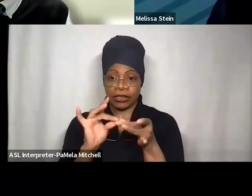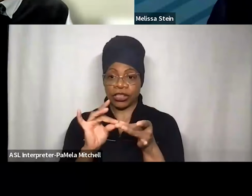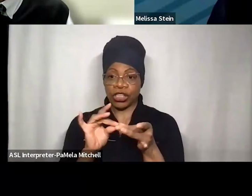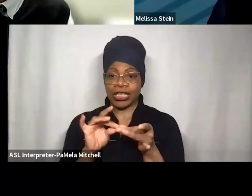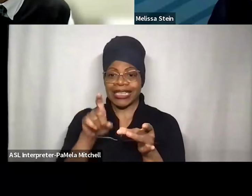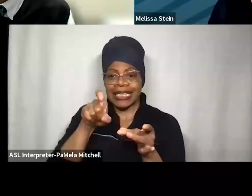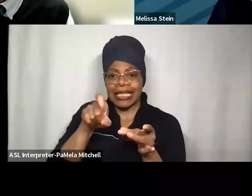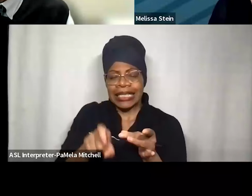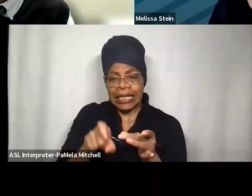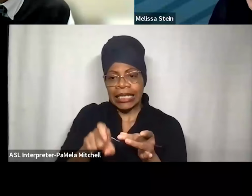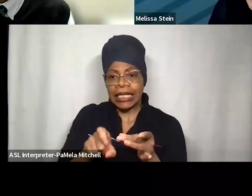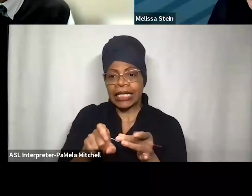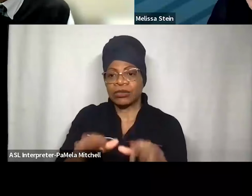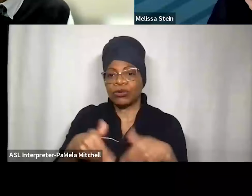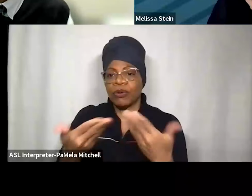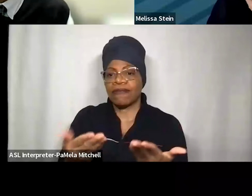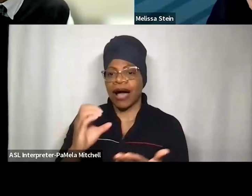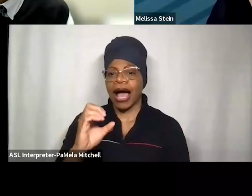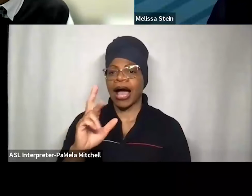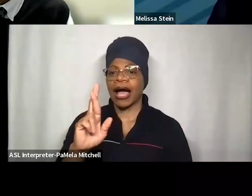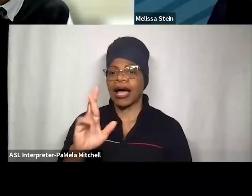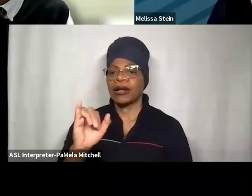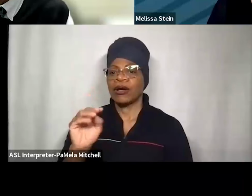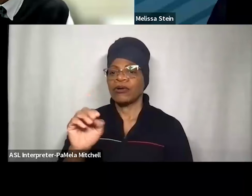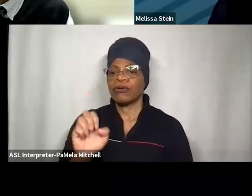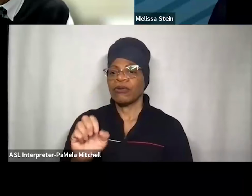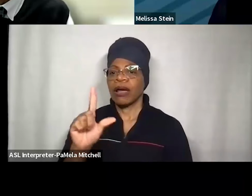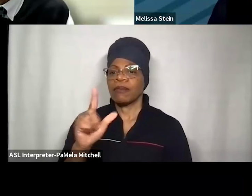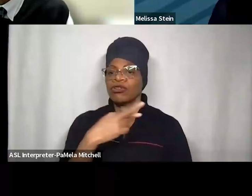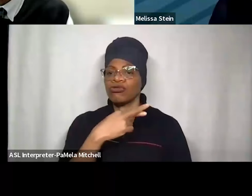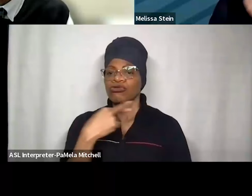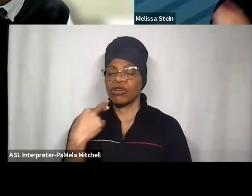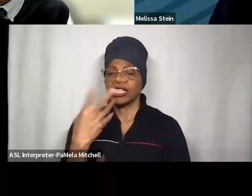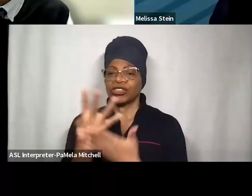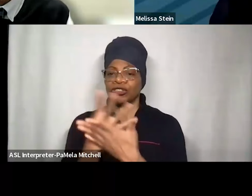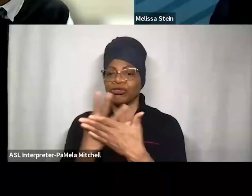to provide criminal risk screening and assessment, but that does not replace the need